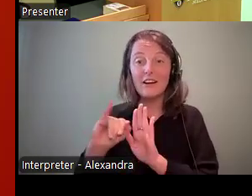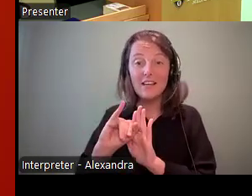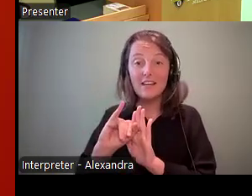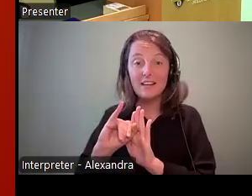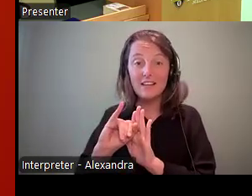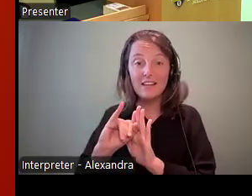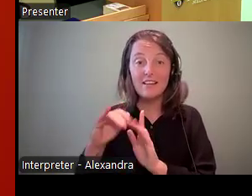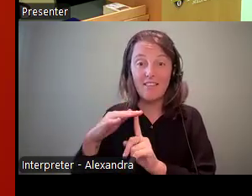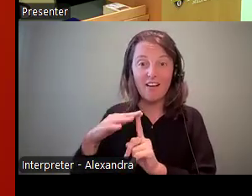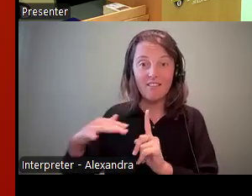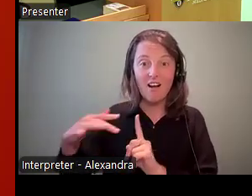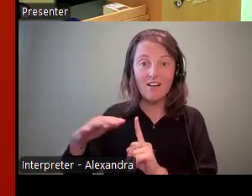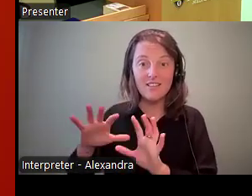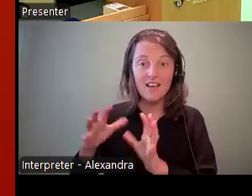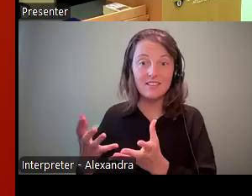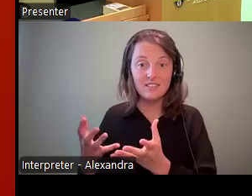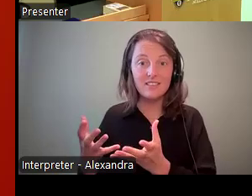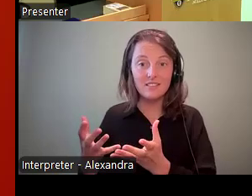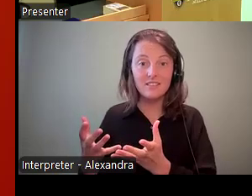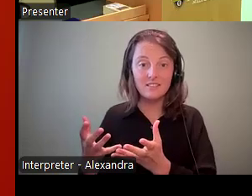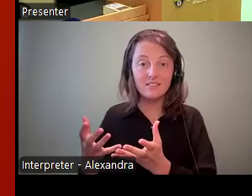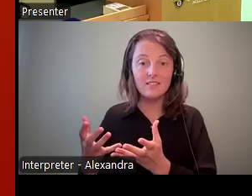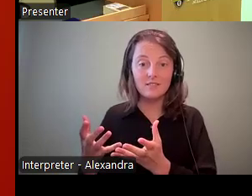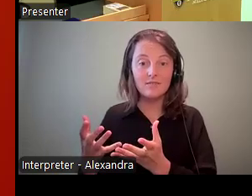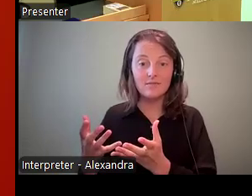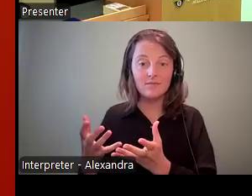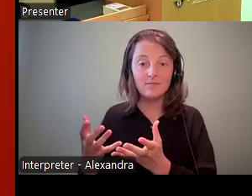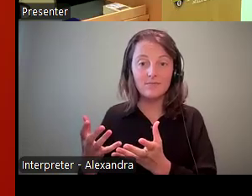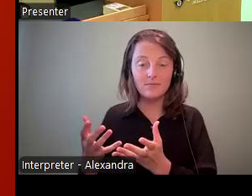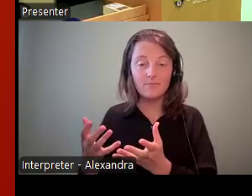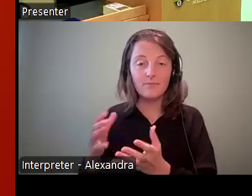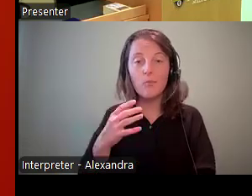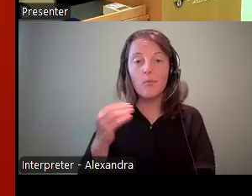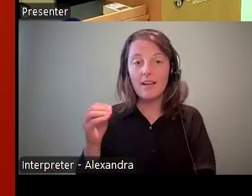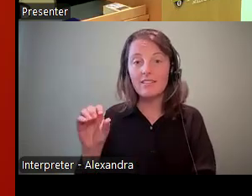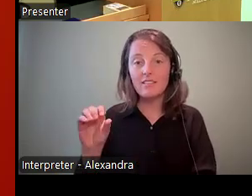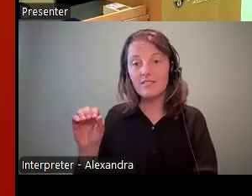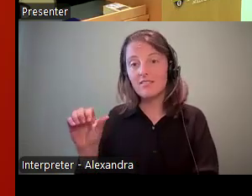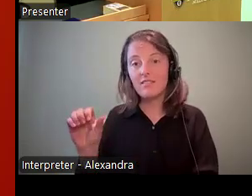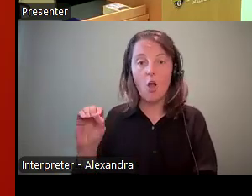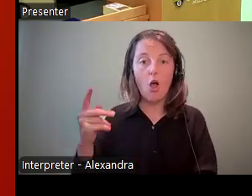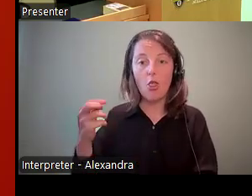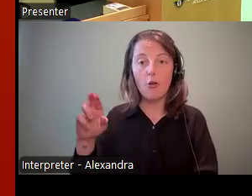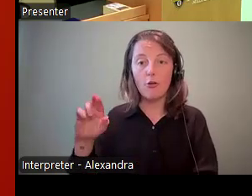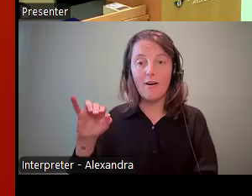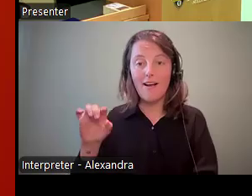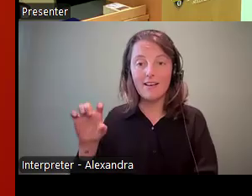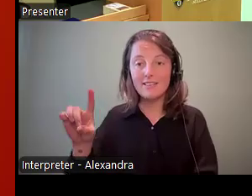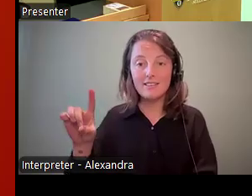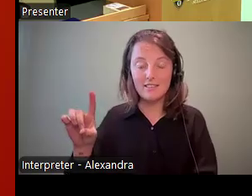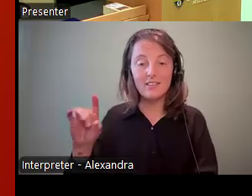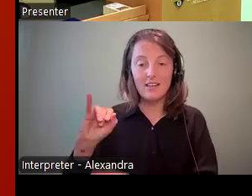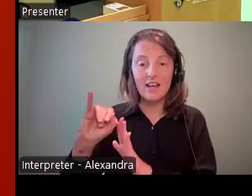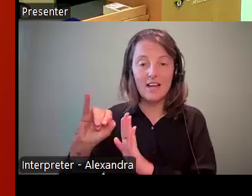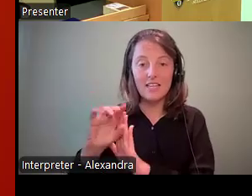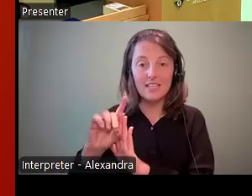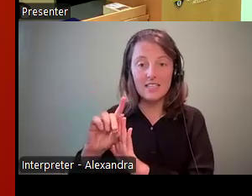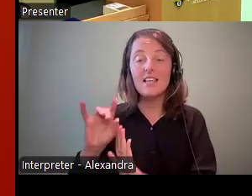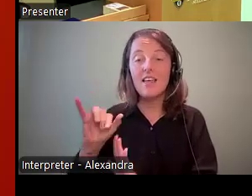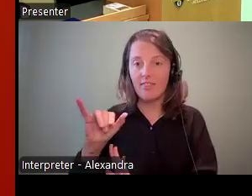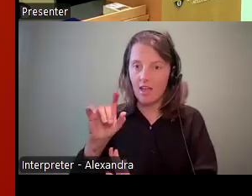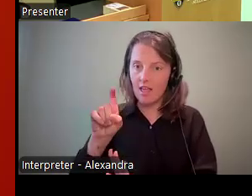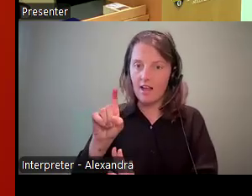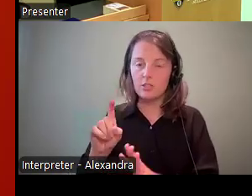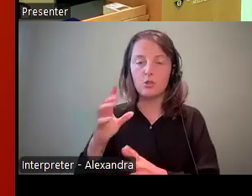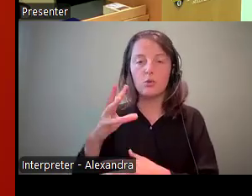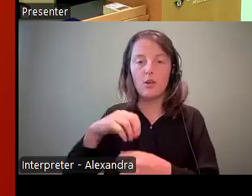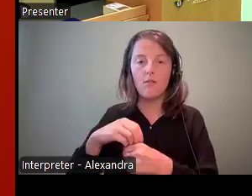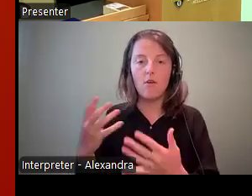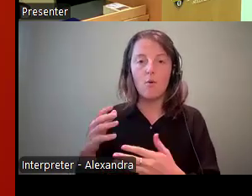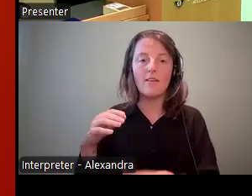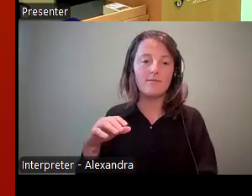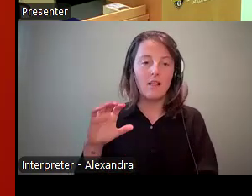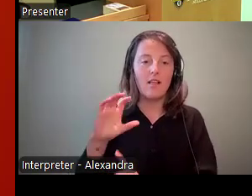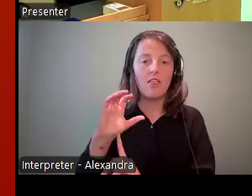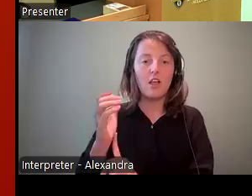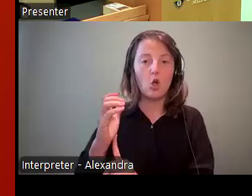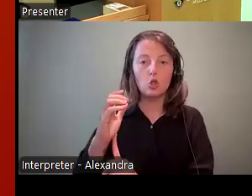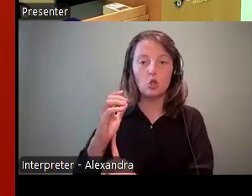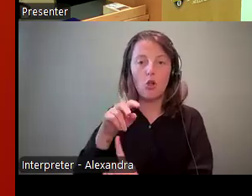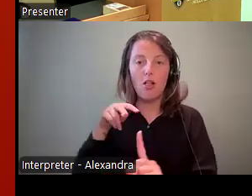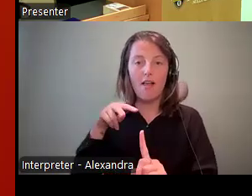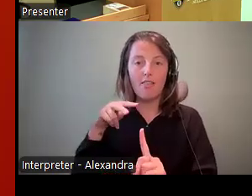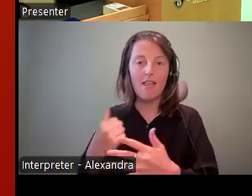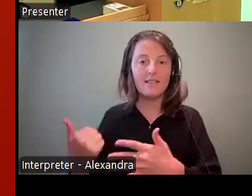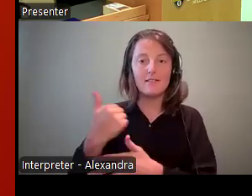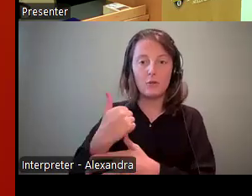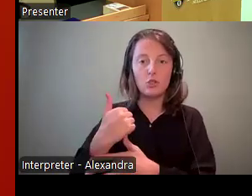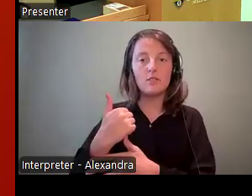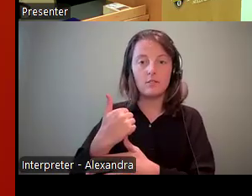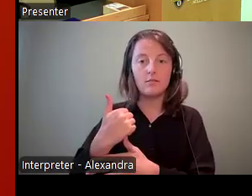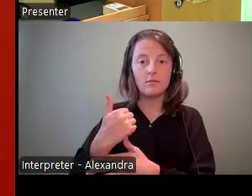otherized identities I believe must involve the cultural lens first to avoid the traditional view